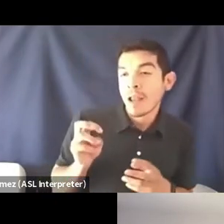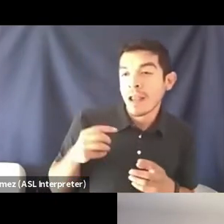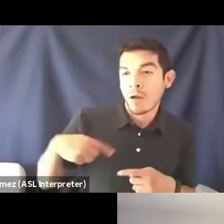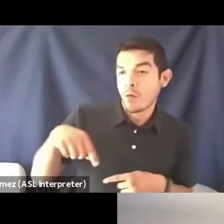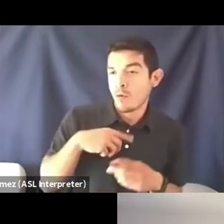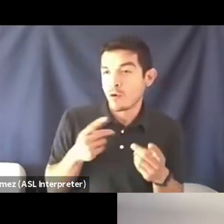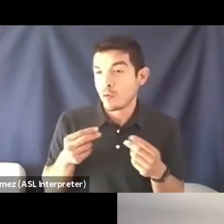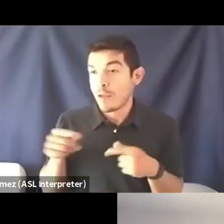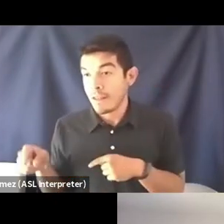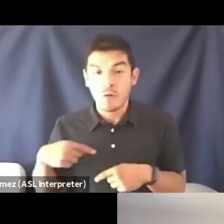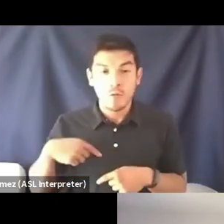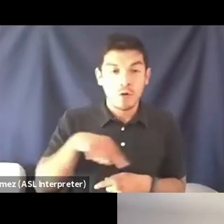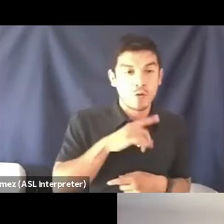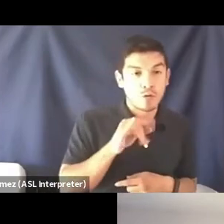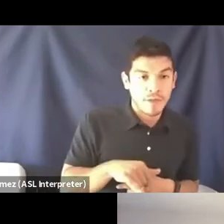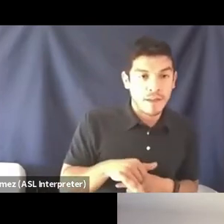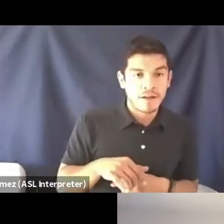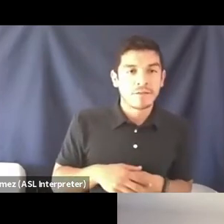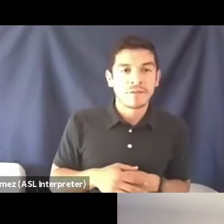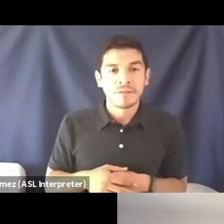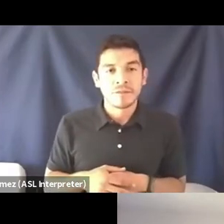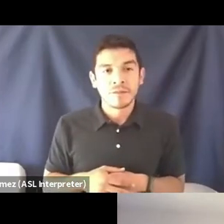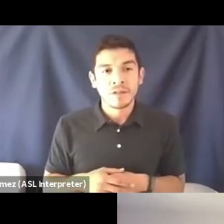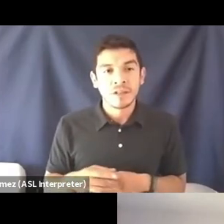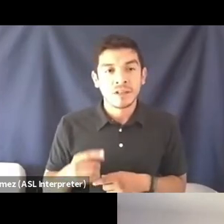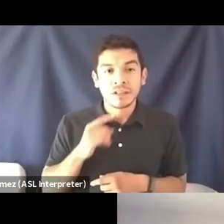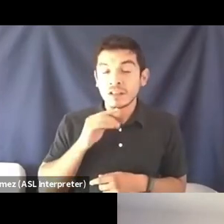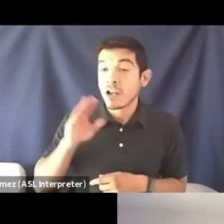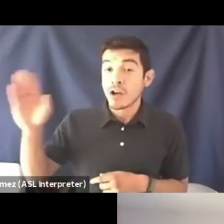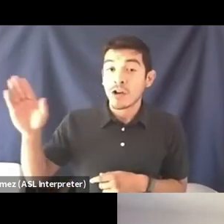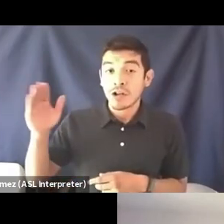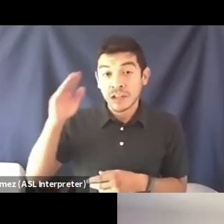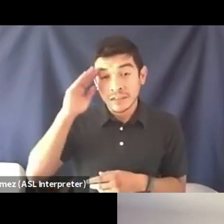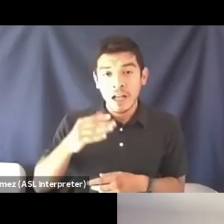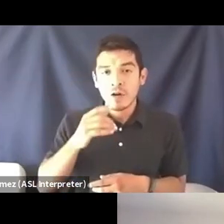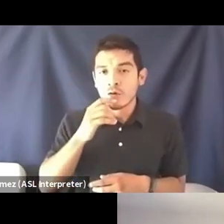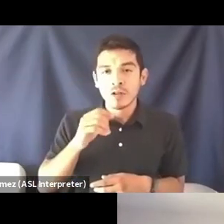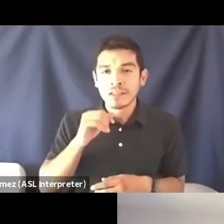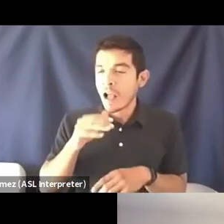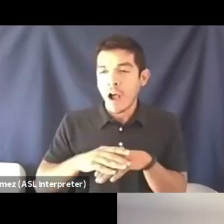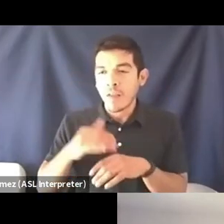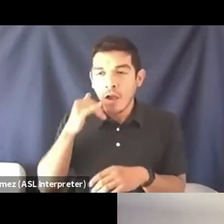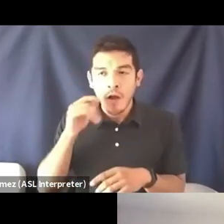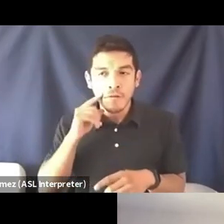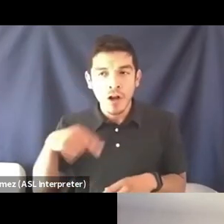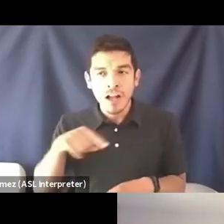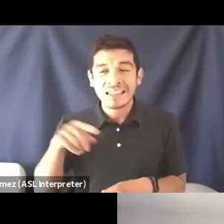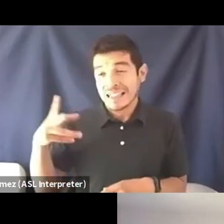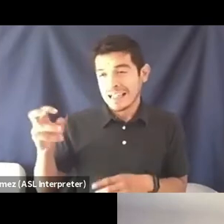Shilin Sun who is on the cast with us. He was our DPA and one of it,